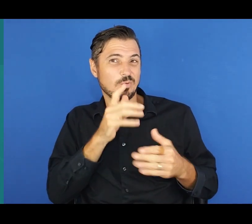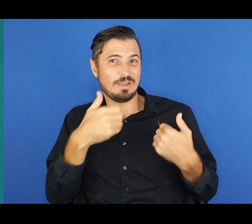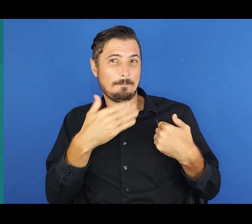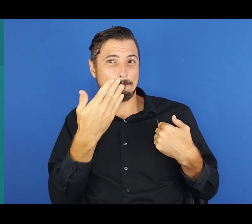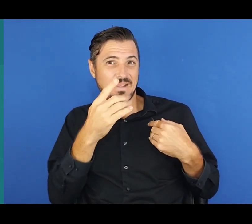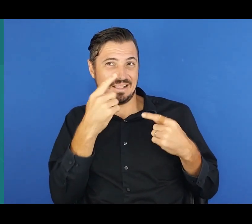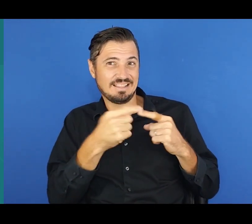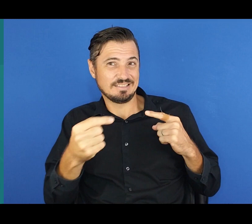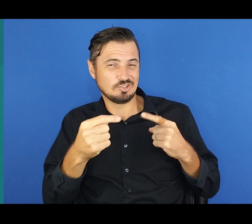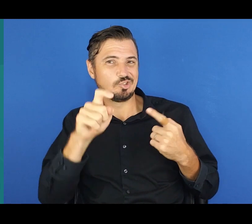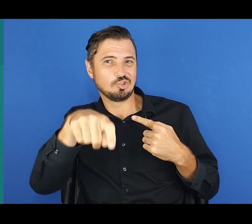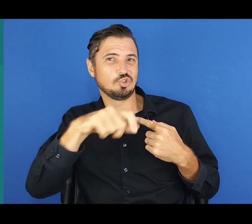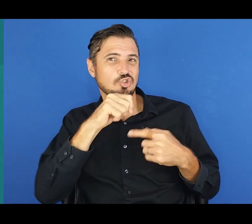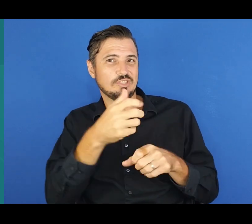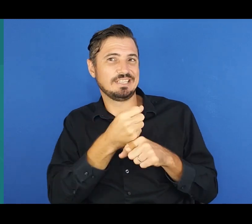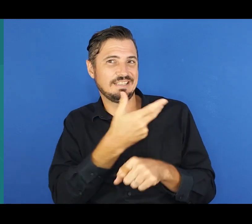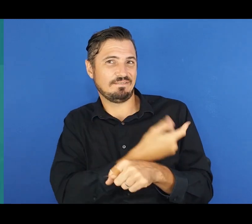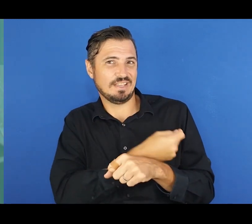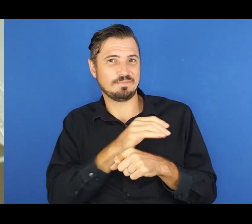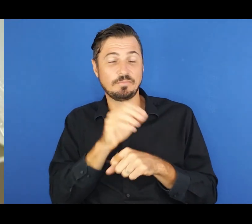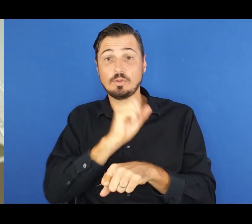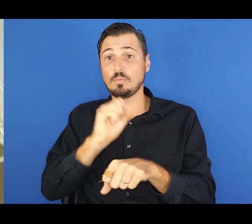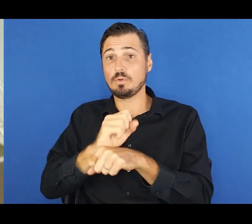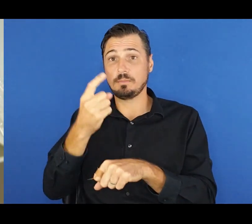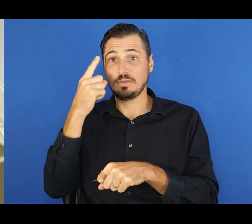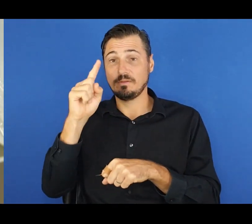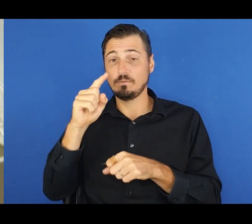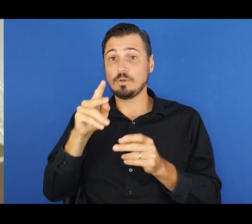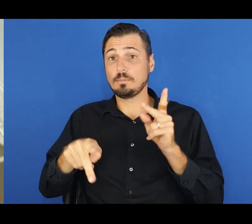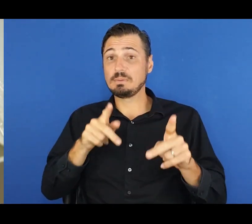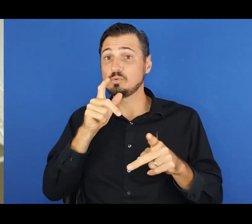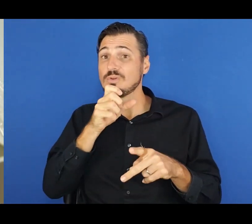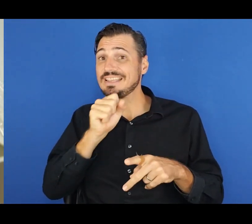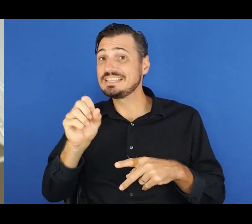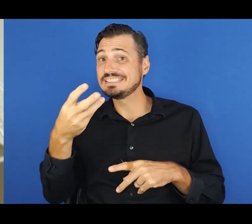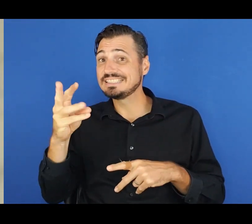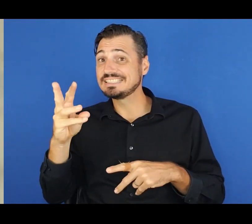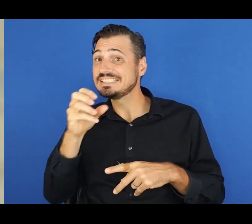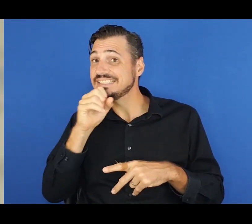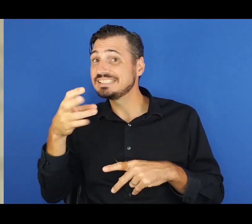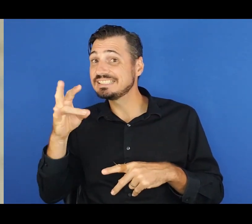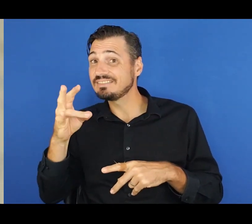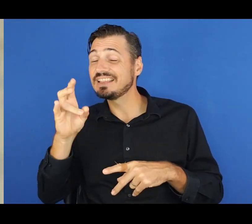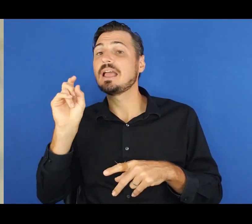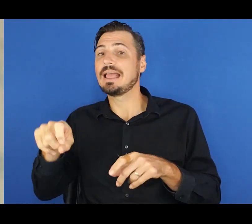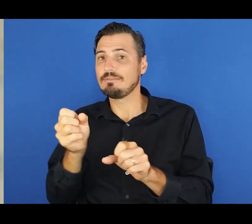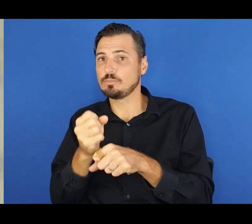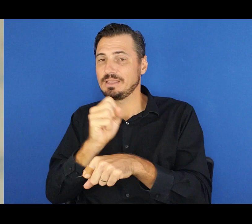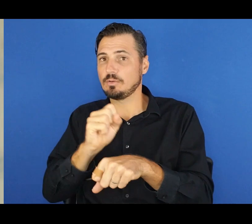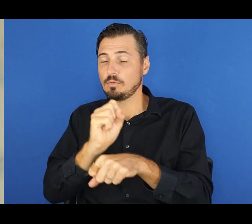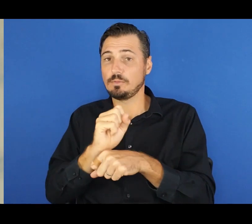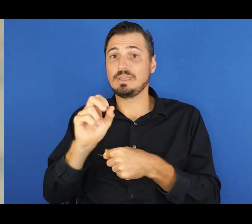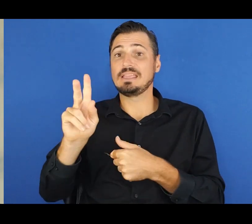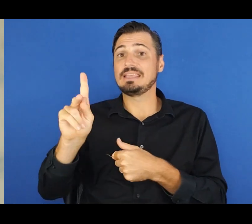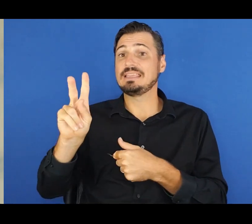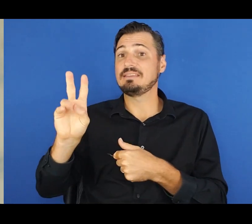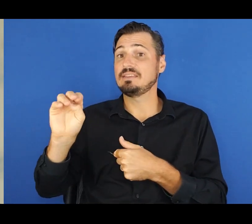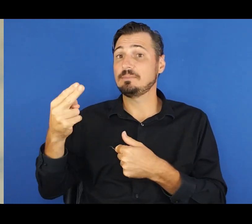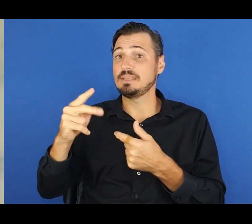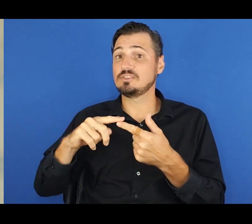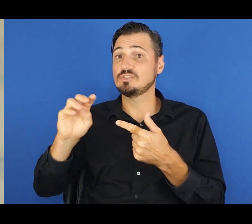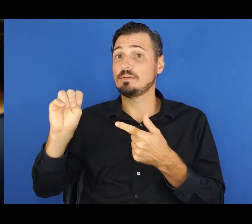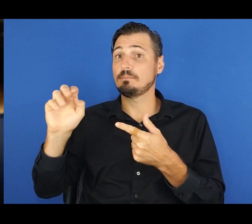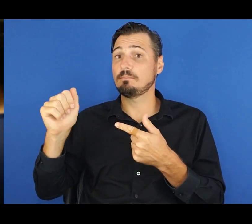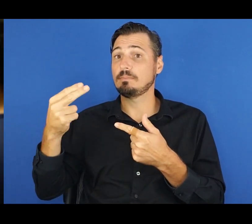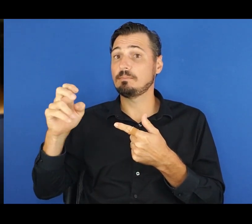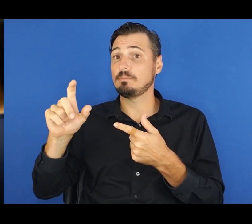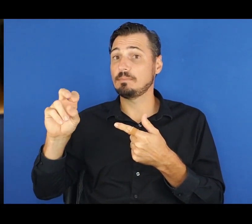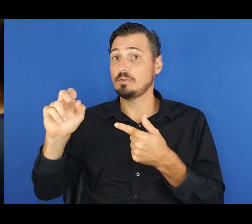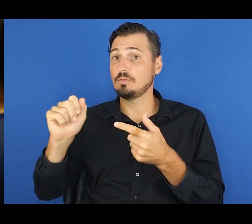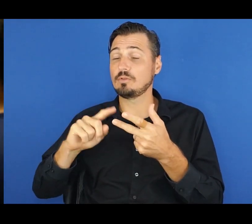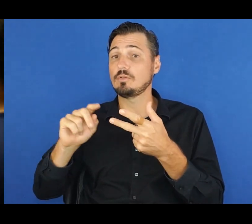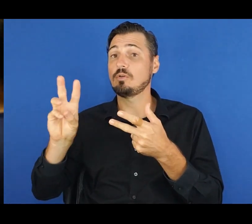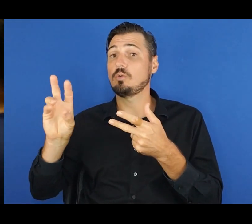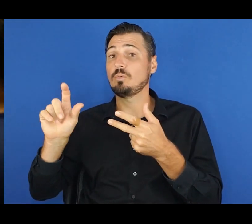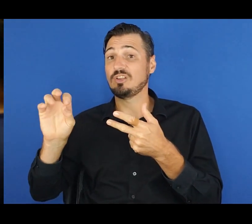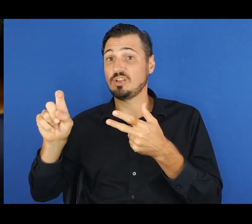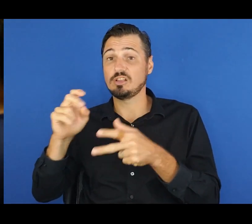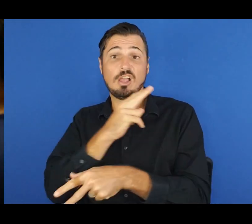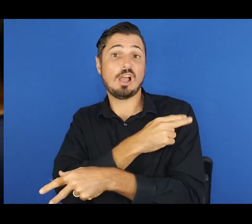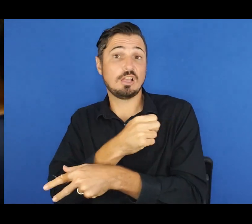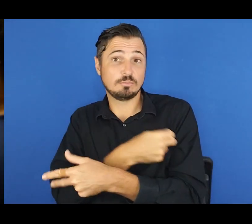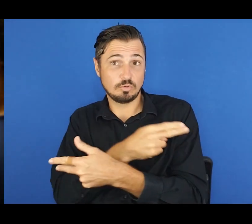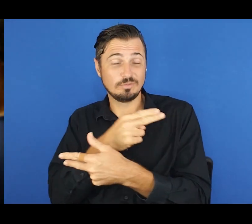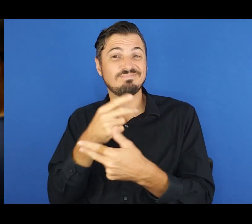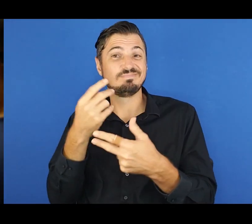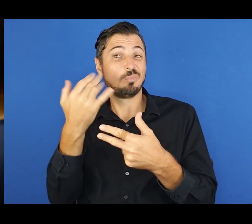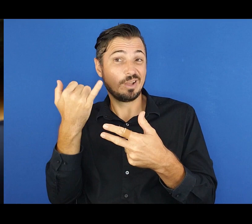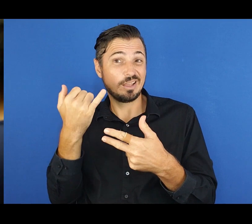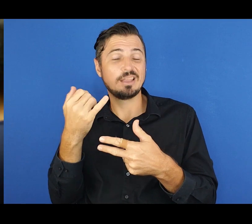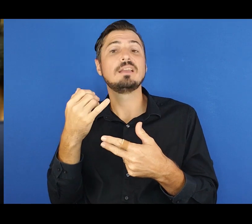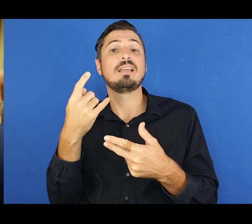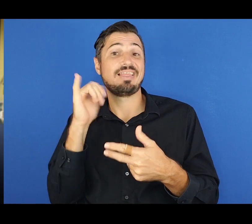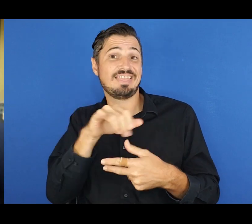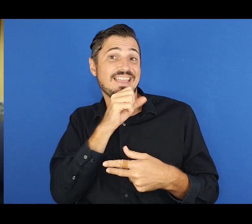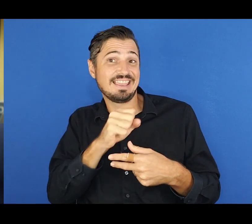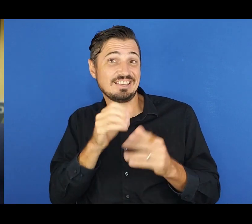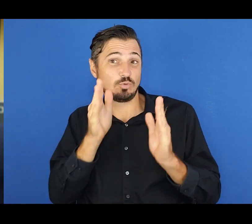Appointments for 16 and 17 year olds must be made at KVMH, Mahelona, or Wilcox hospitals, where they can receive the Pfizer vaccine. This is the only vaccine approved for this age group.